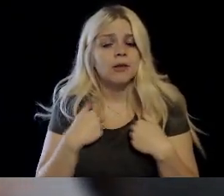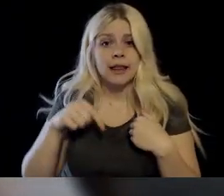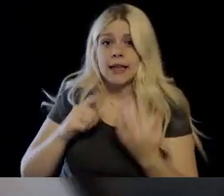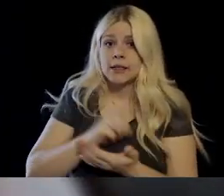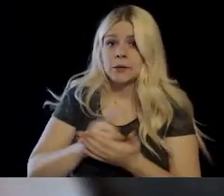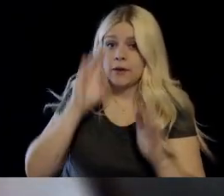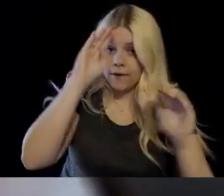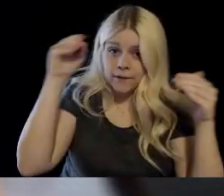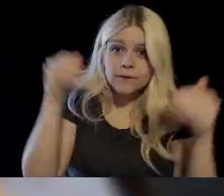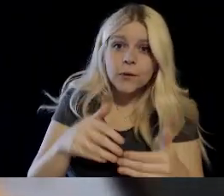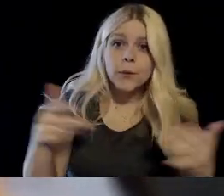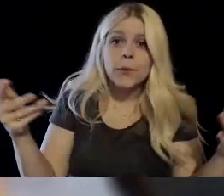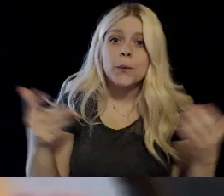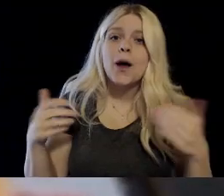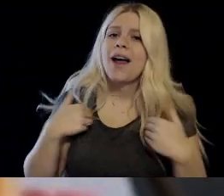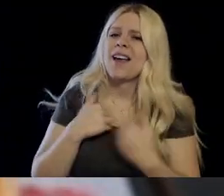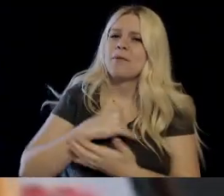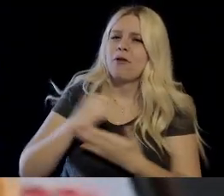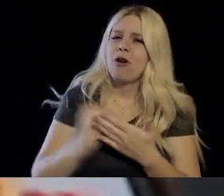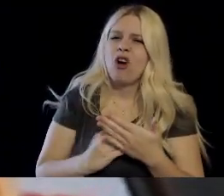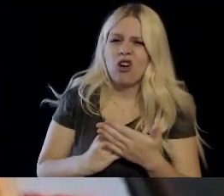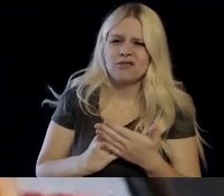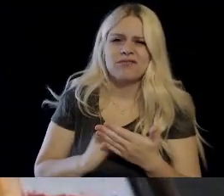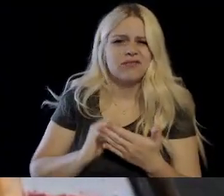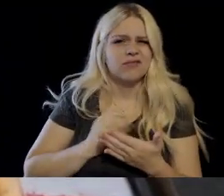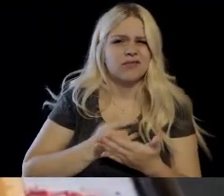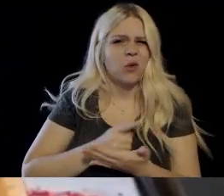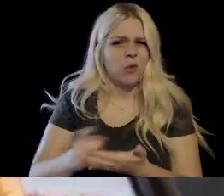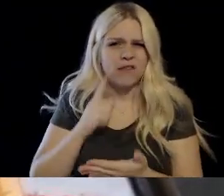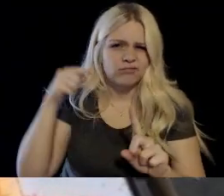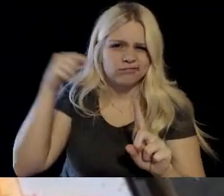animal art week. Because it's so fun to see how each animal participates differently.